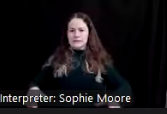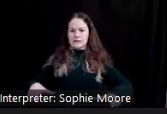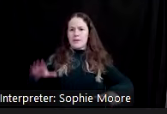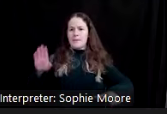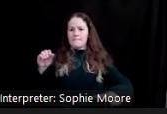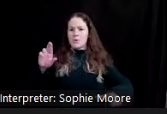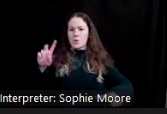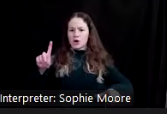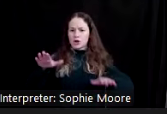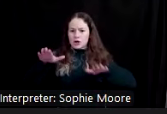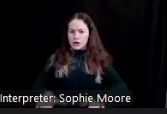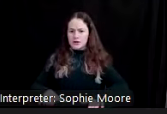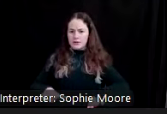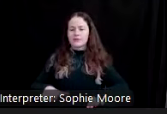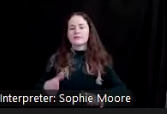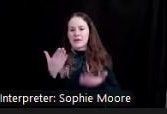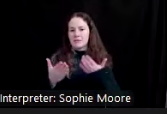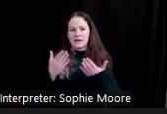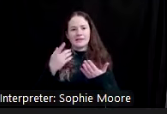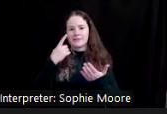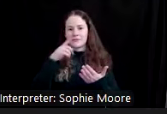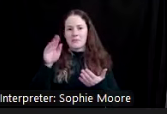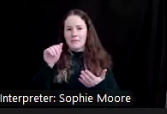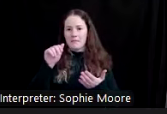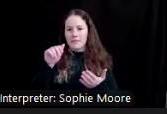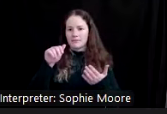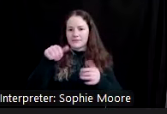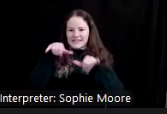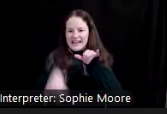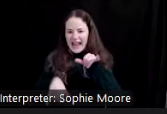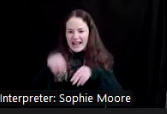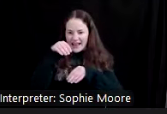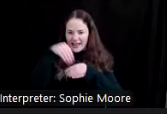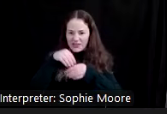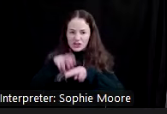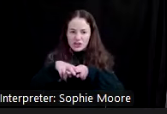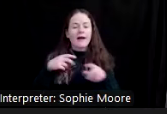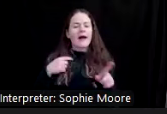has at least one prosthetic on her left leg. It's hard to tell from this angle, but that is able to keep her balance and